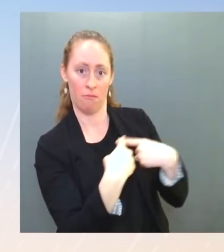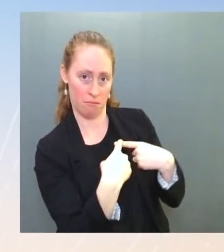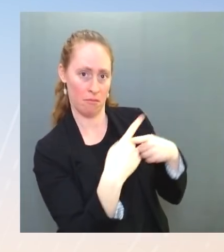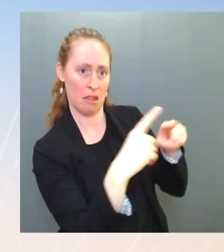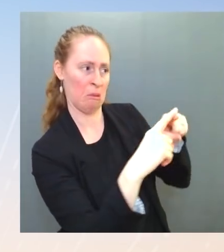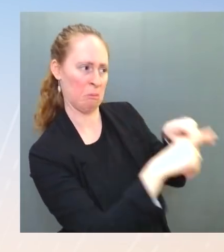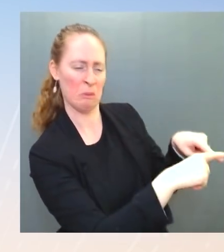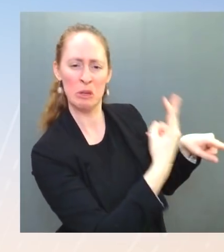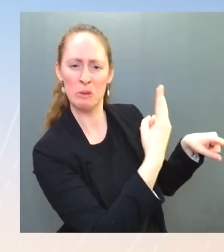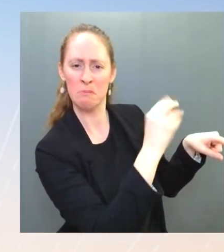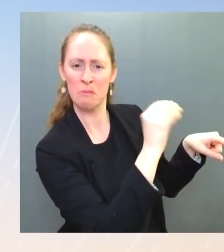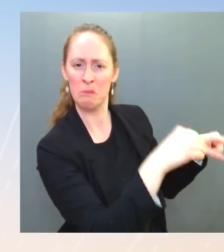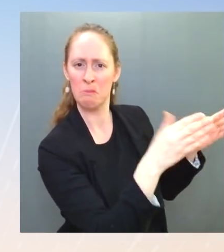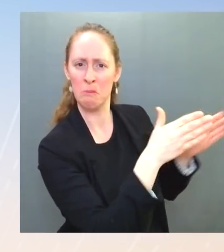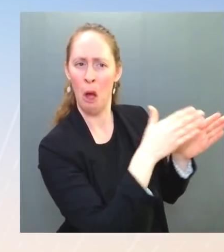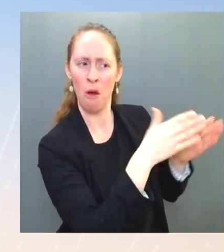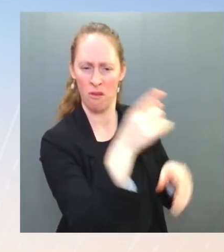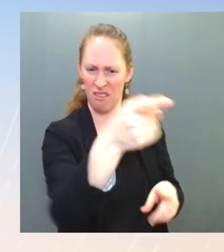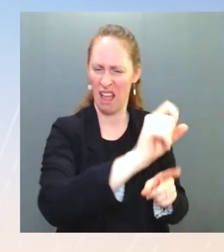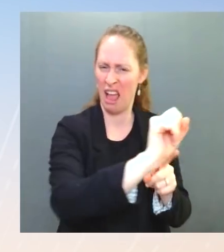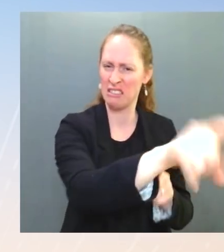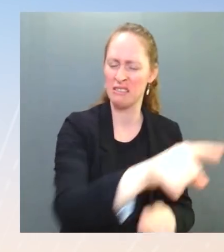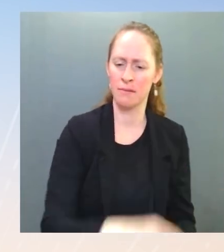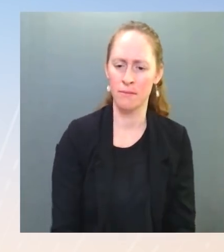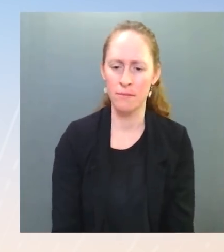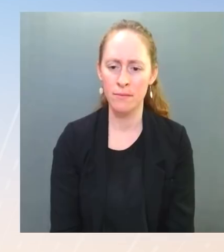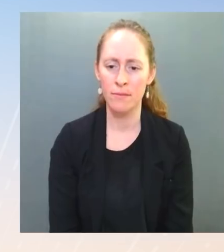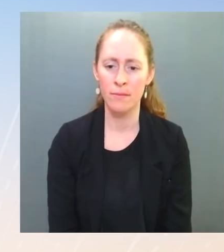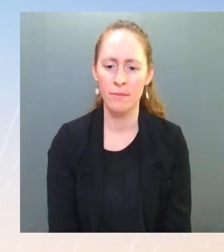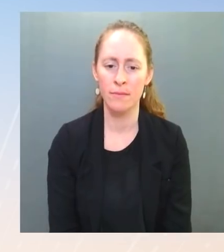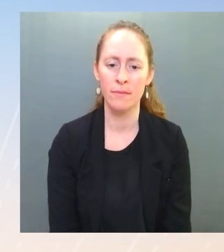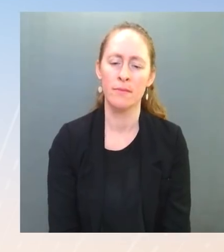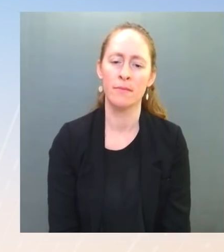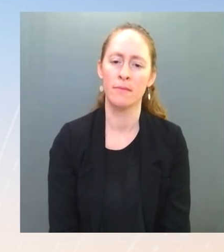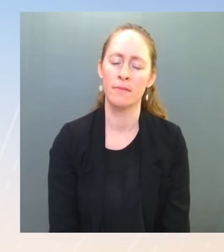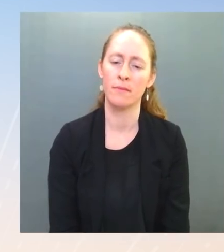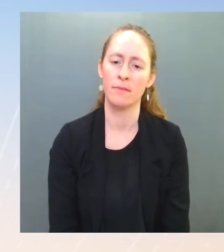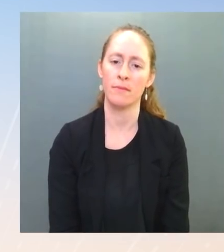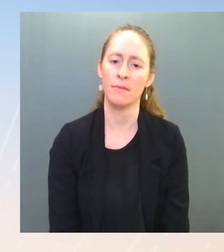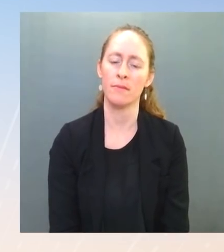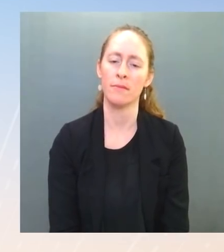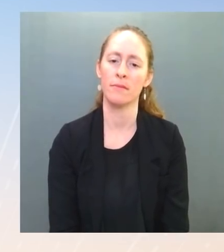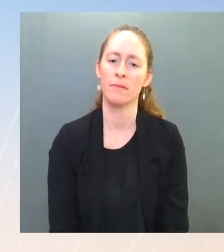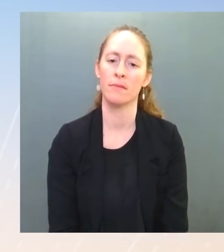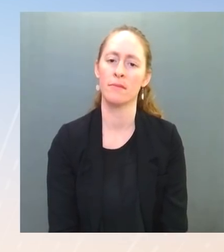to meet Prime Minister Modi in Tokyo on or about May 24th. What else can you tell us about this trip?